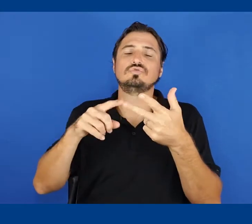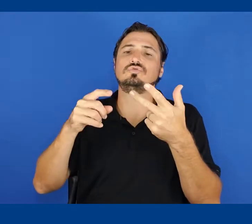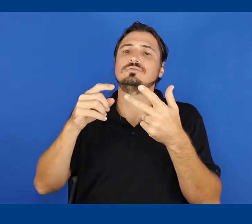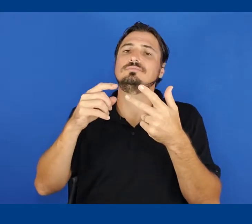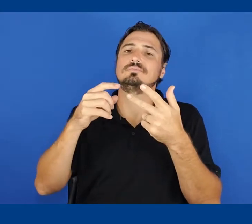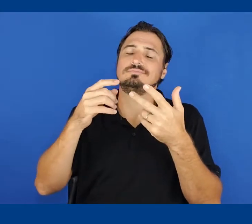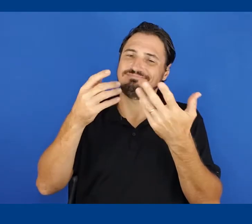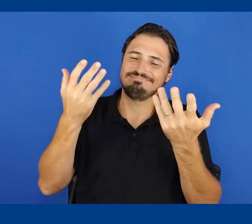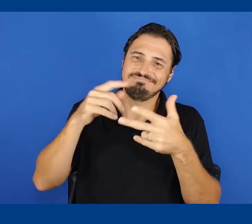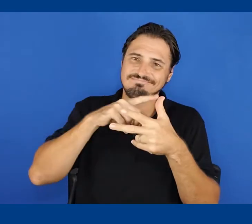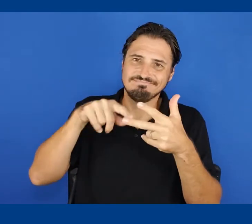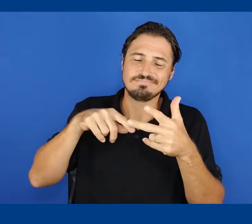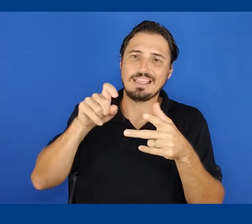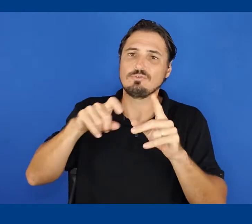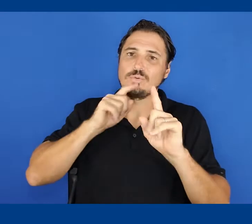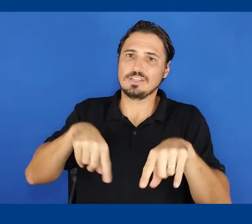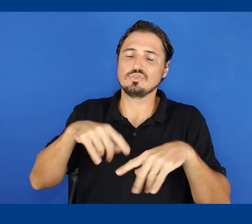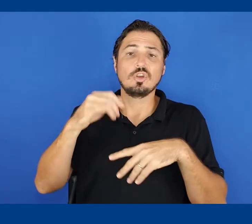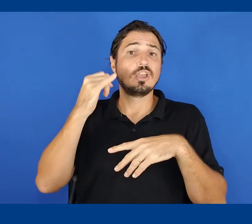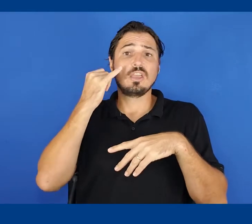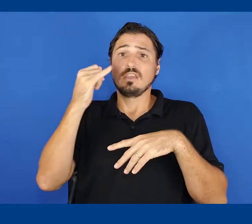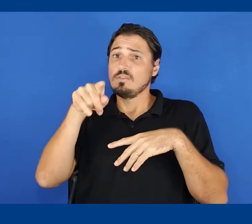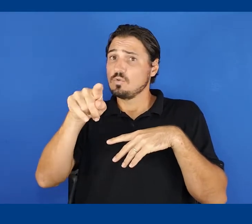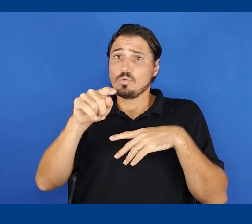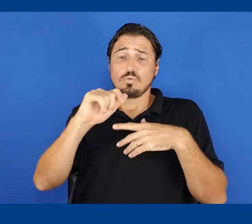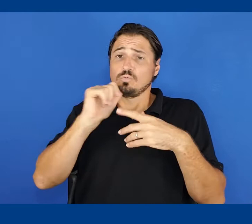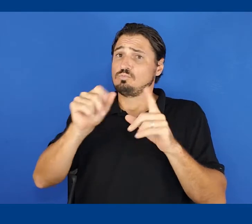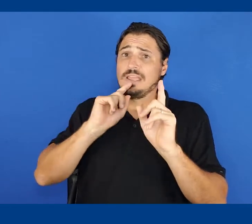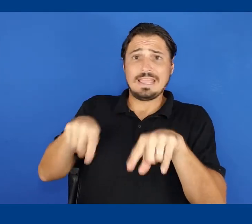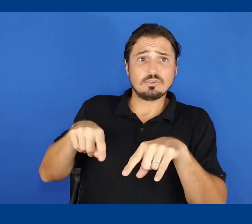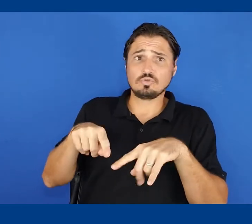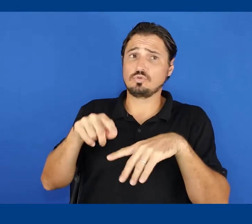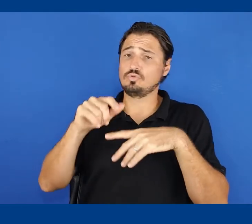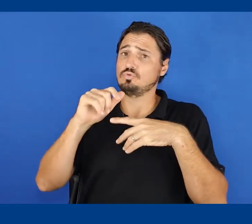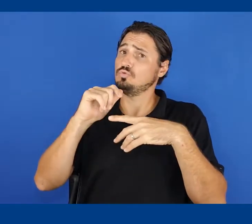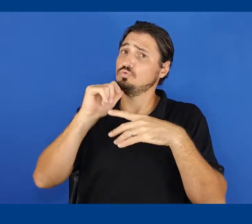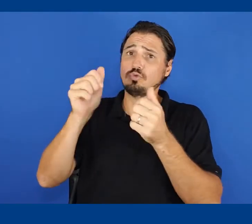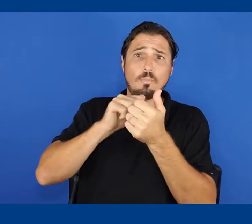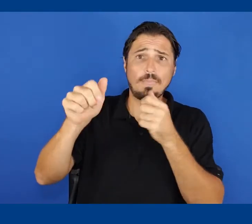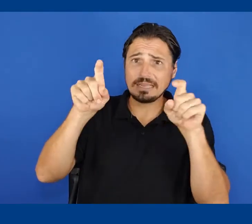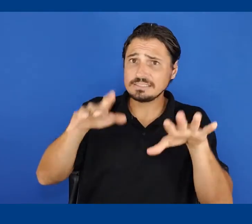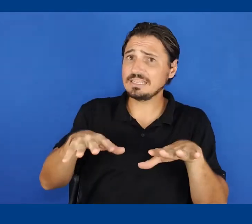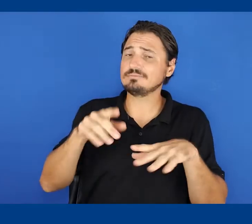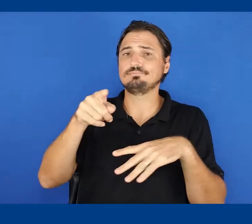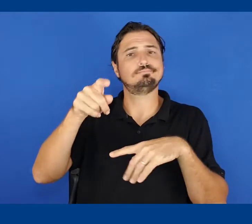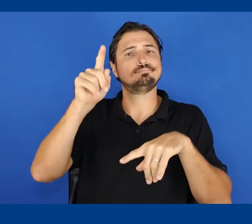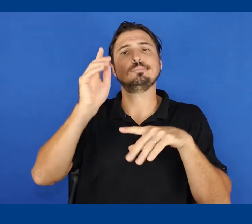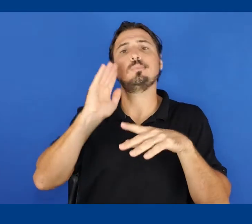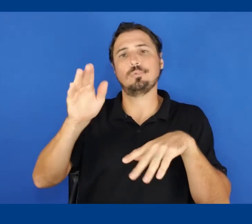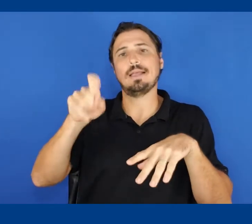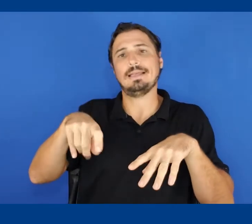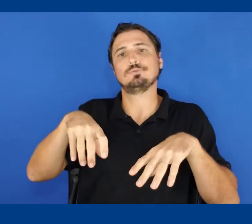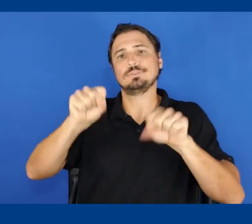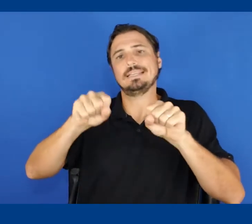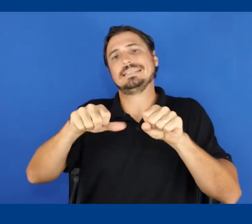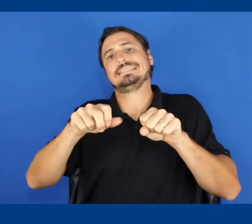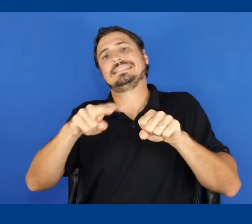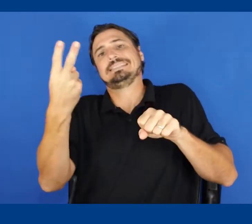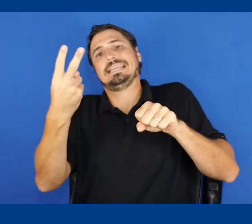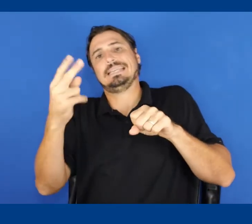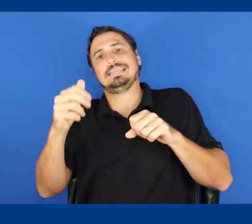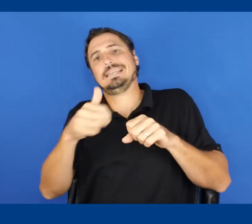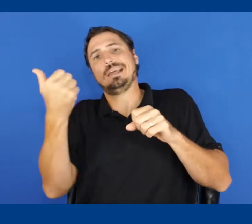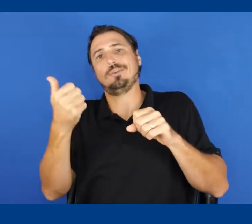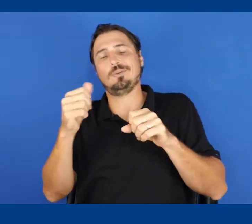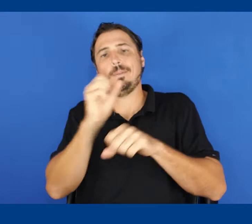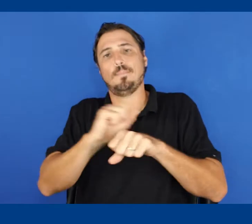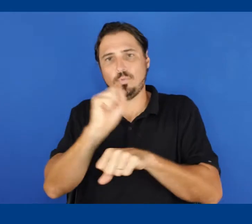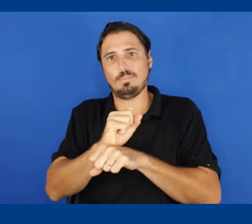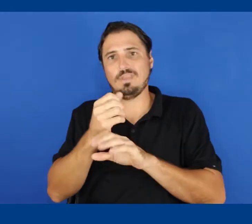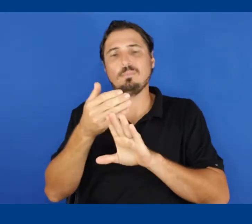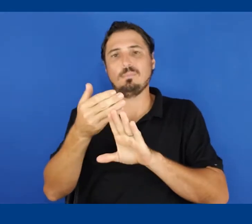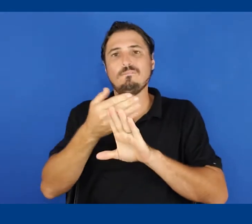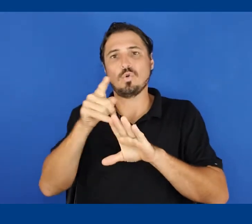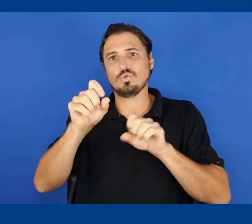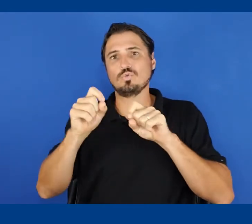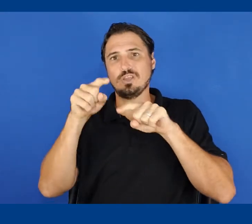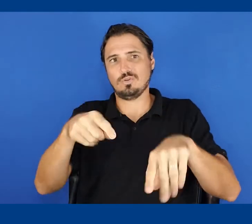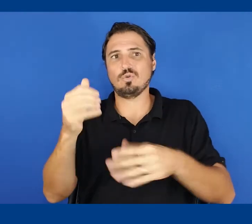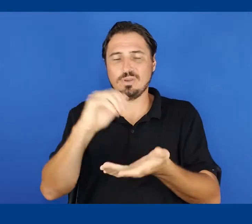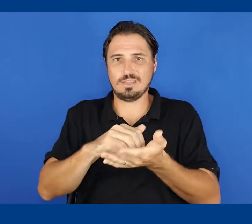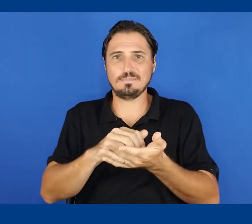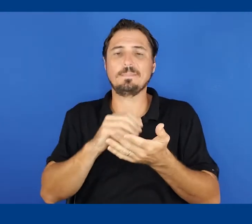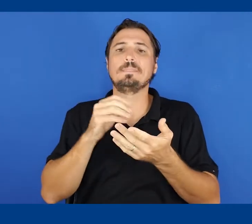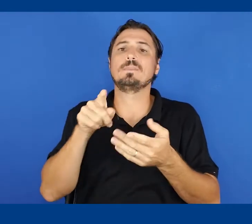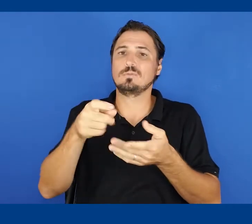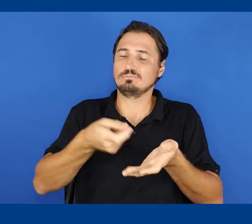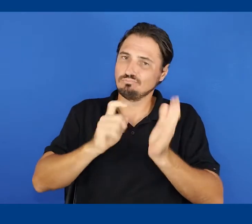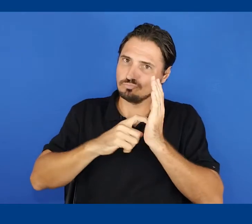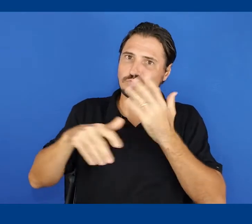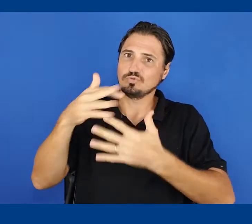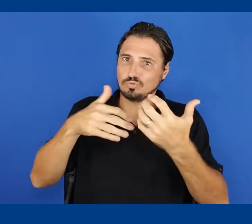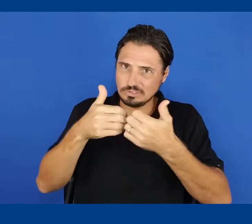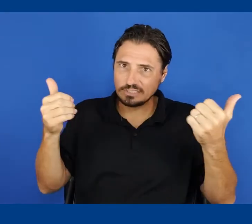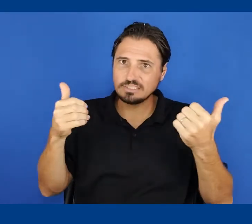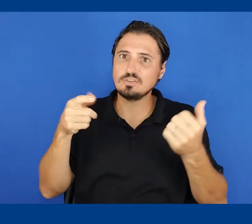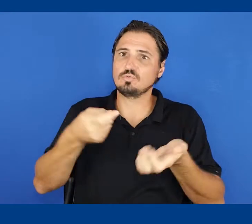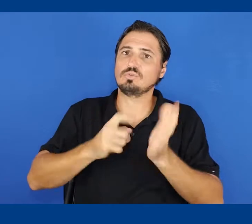have their appointments rescheduled on a date at least 14 days after their initial appointment. Social distancing guidelines will be enforced, and masks will be required for entry and service